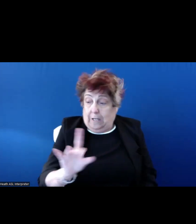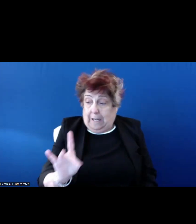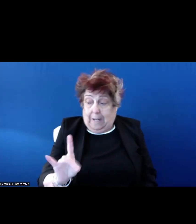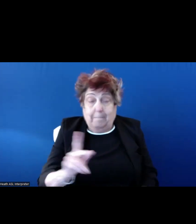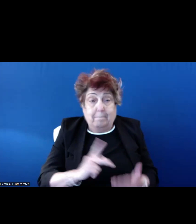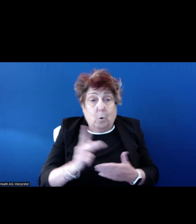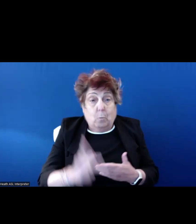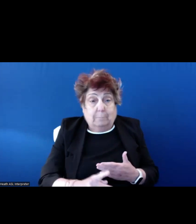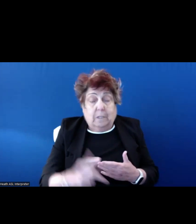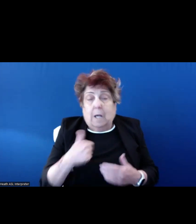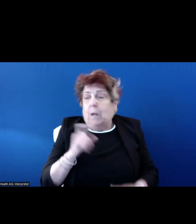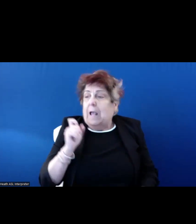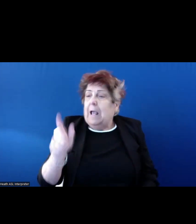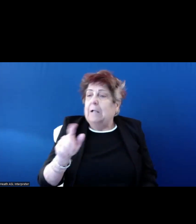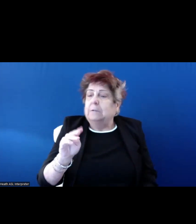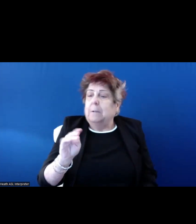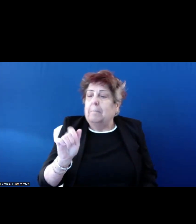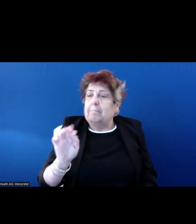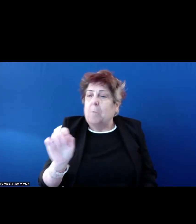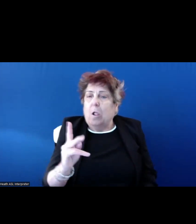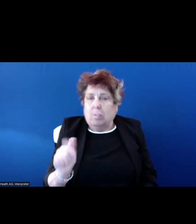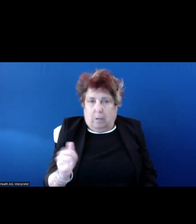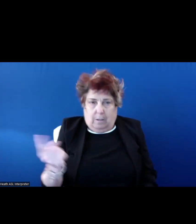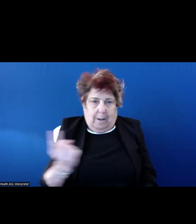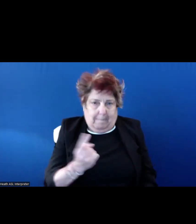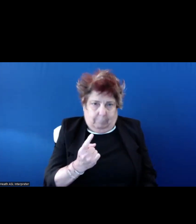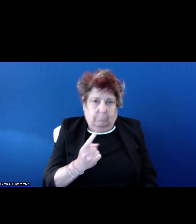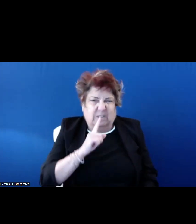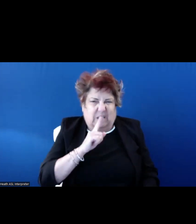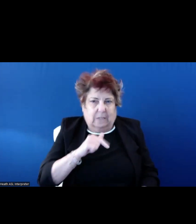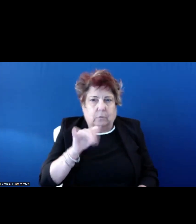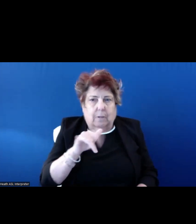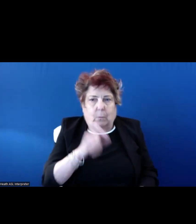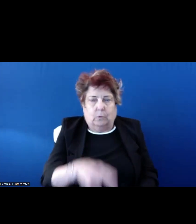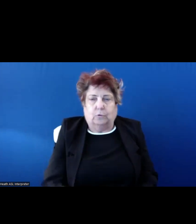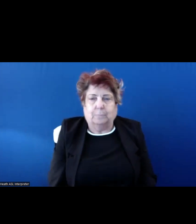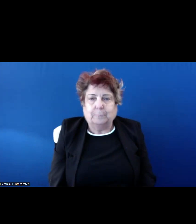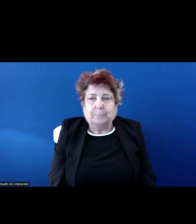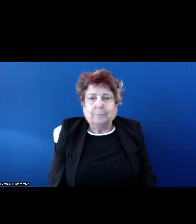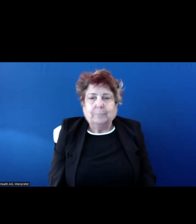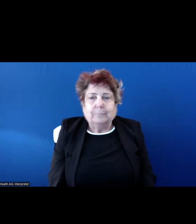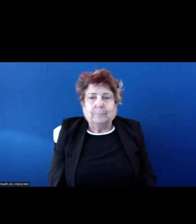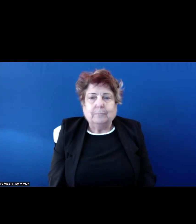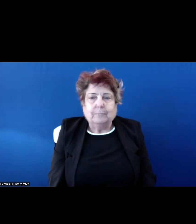to come back and address that question. Thanks, Ryan.